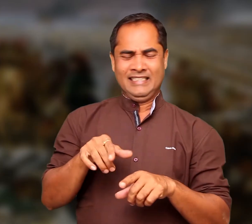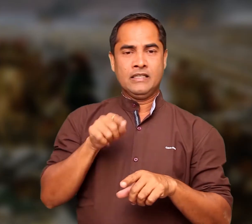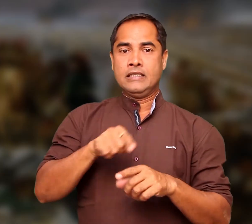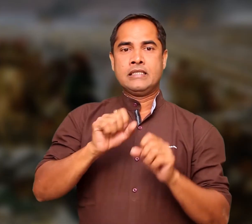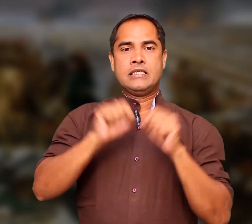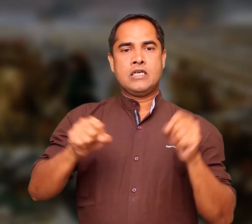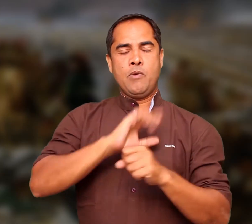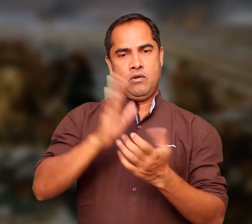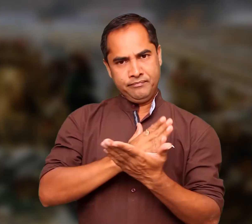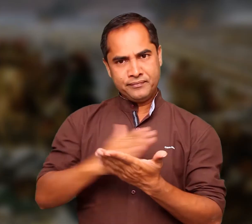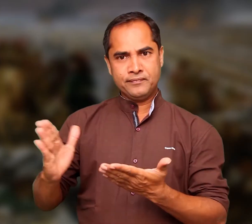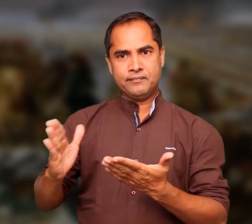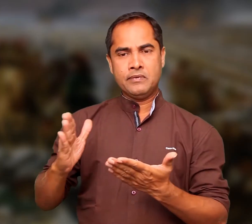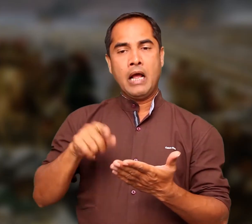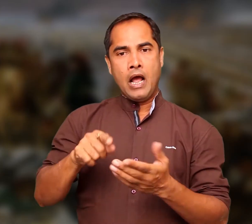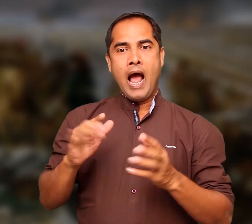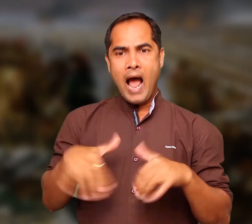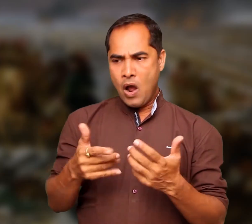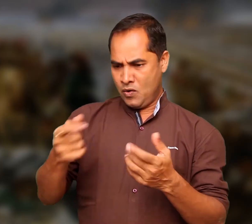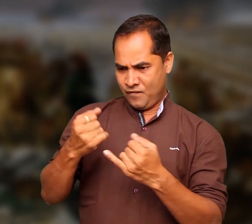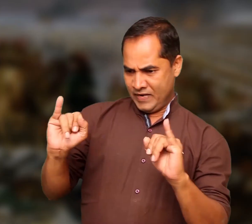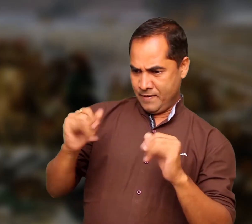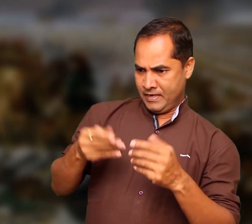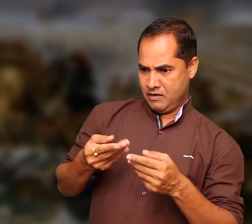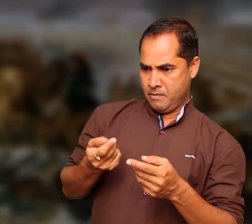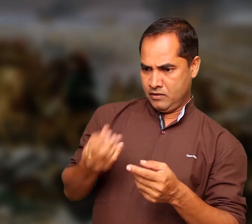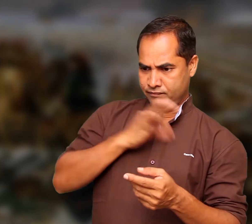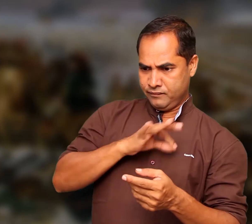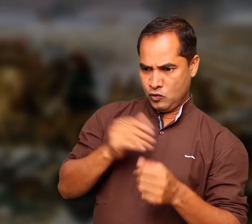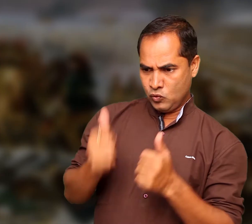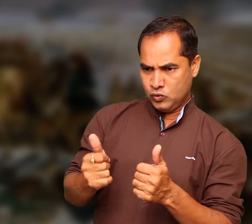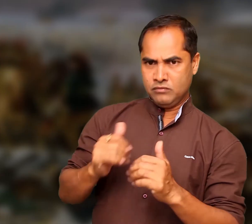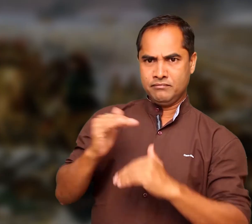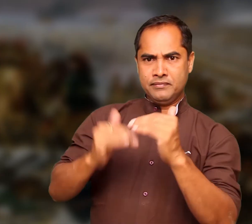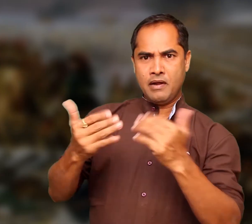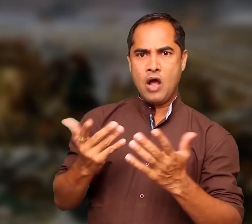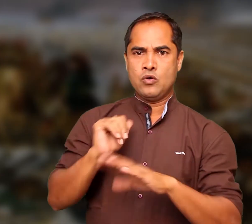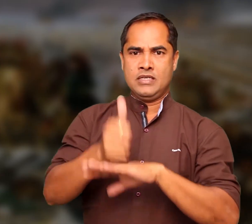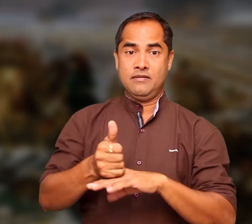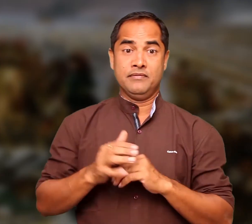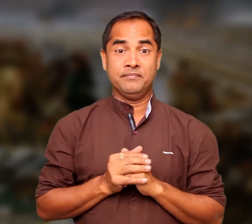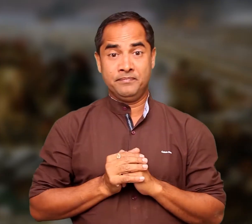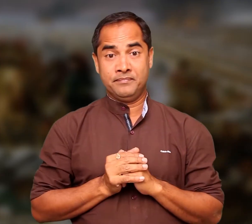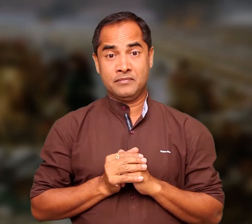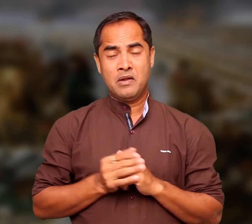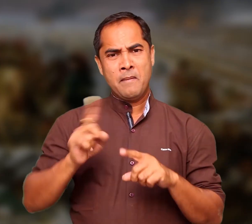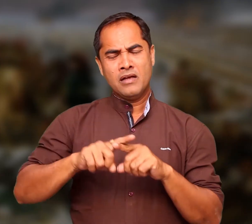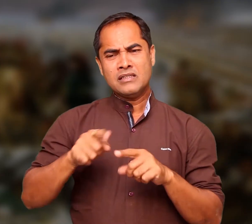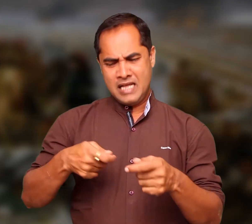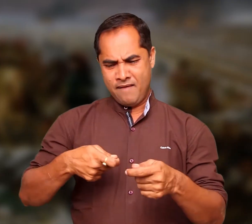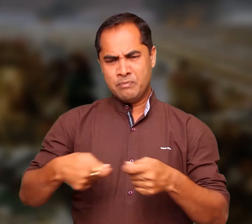was abolished and the peasants were freed. Earlier, there were restrictions in